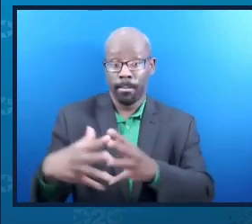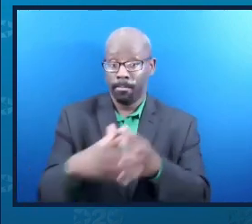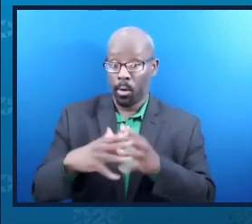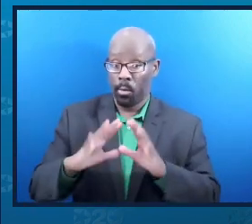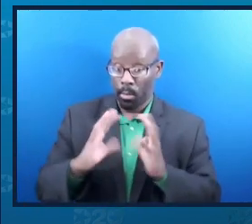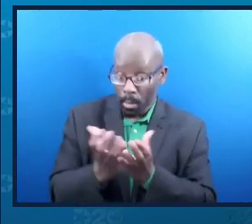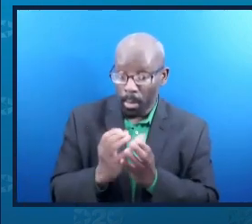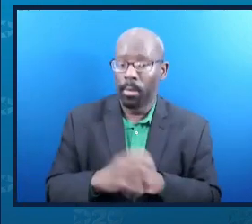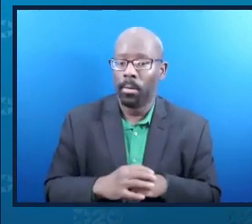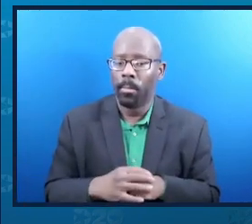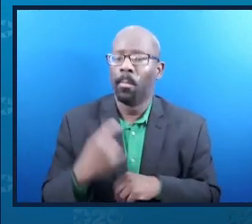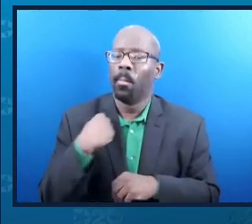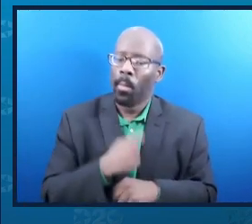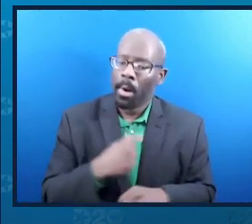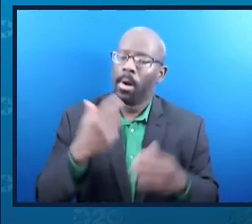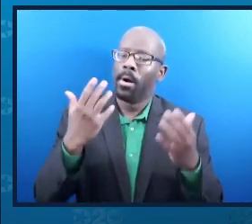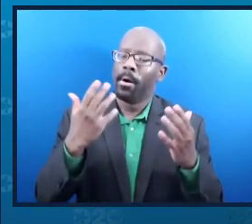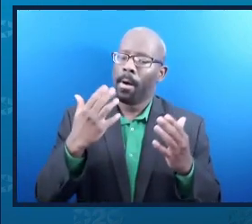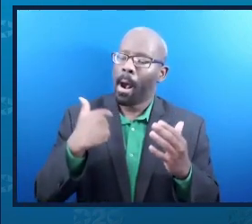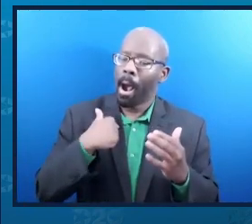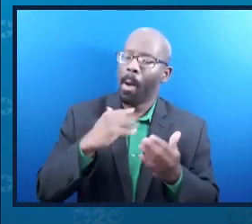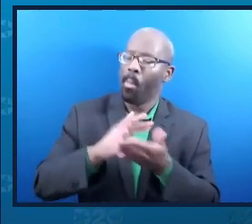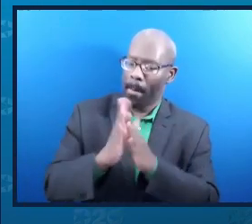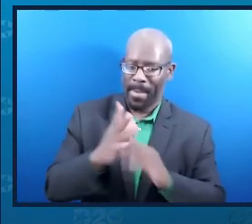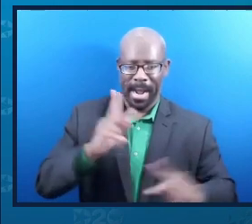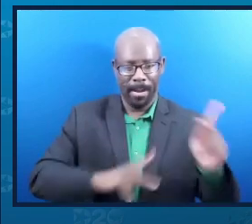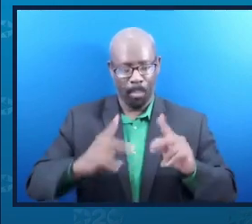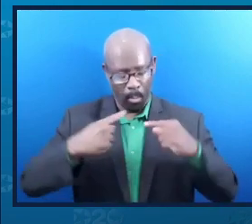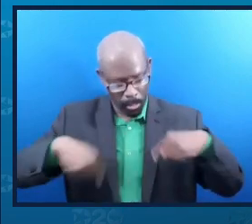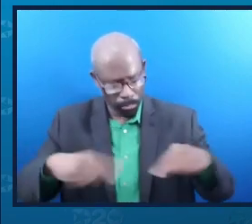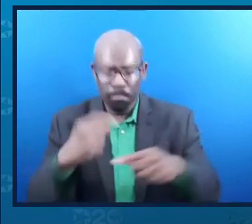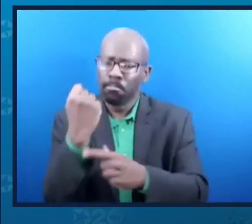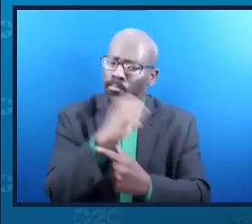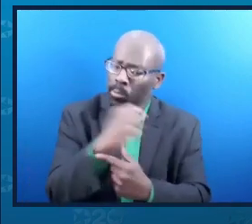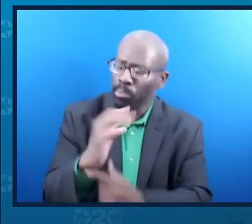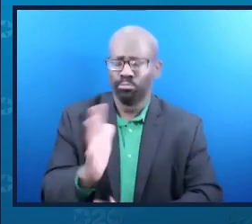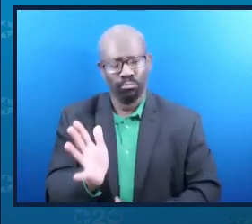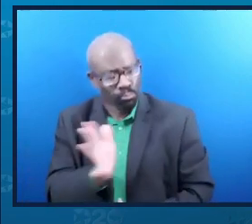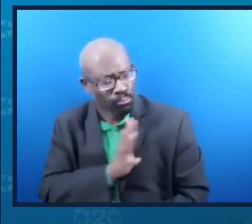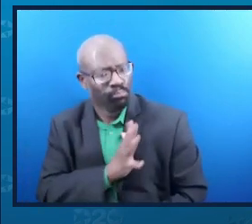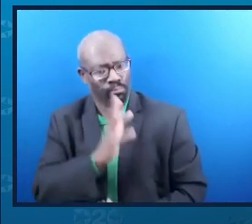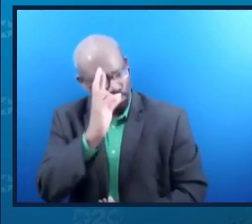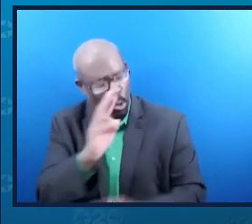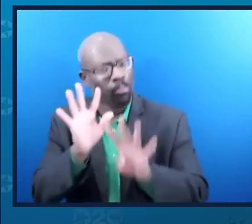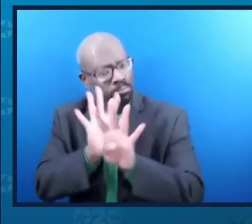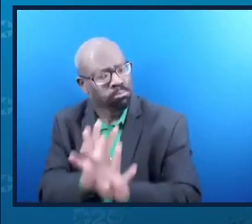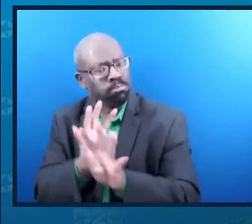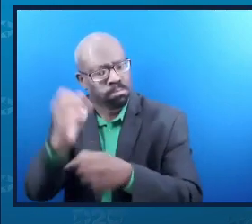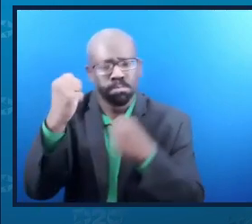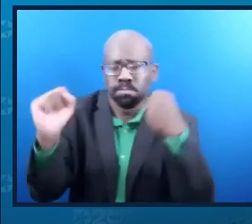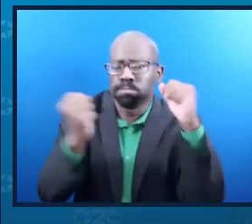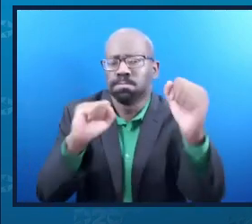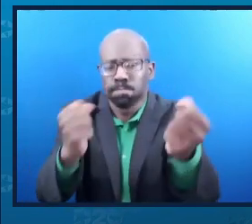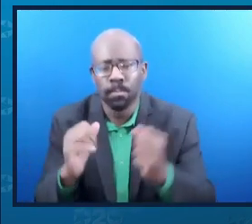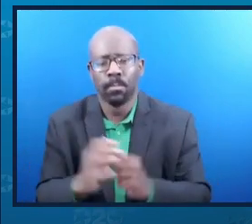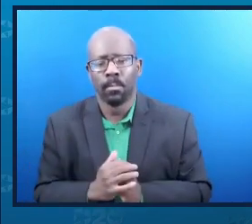PROTESTERS ON OUR OWN SOIL. THEY UNDERSTAN THAT POLITICAL